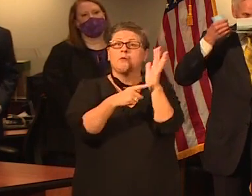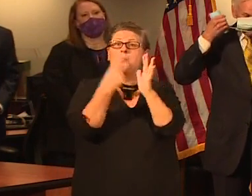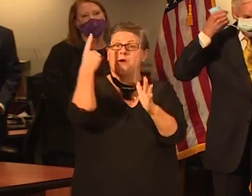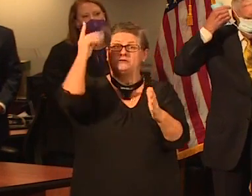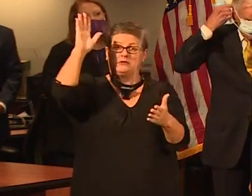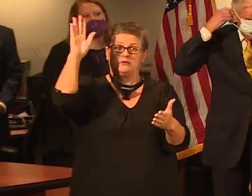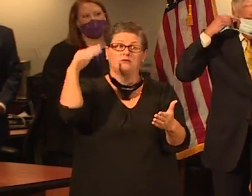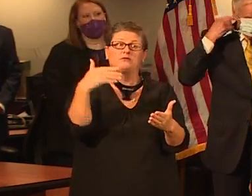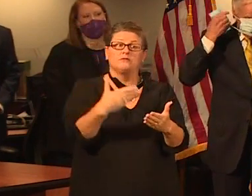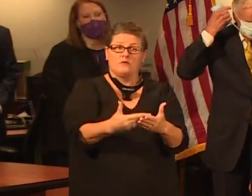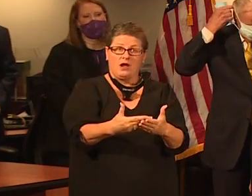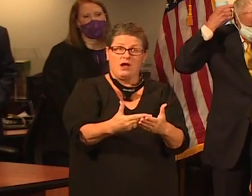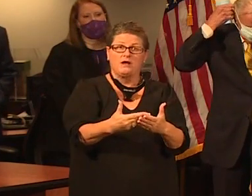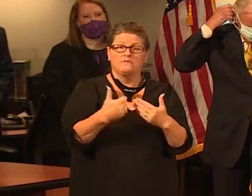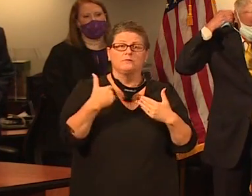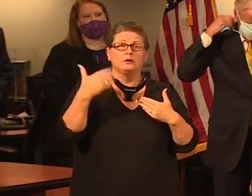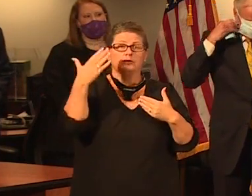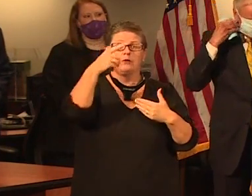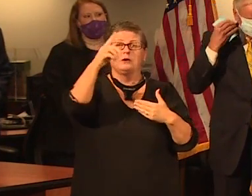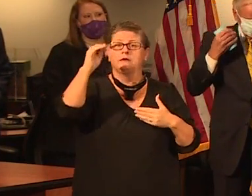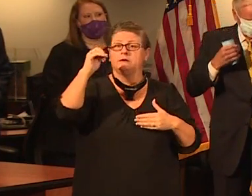THAT IS STILL TO BE DETERMINED.